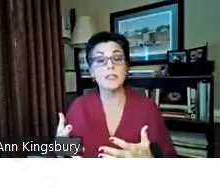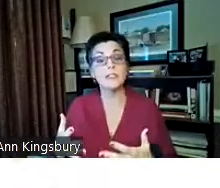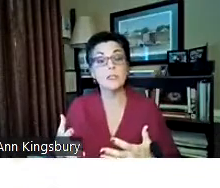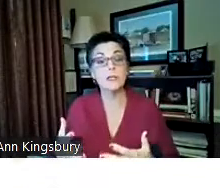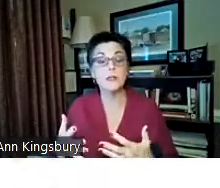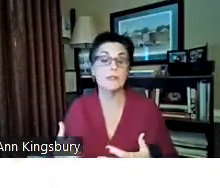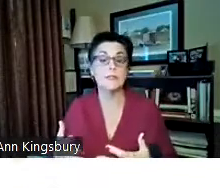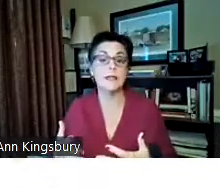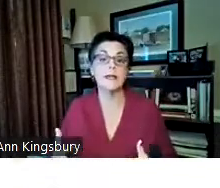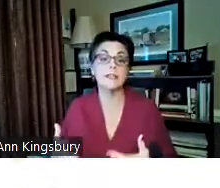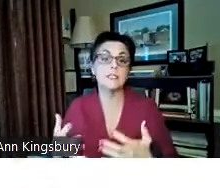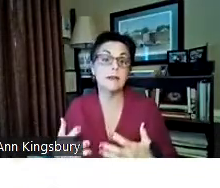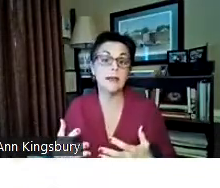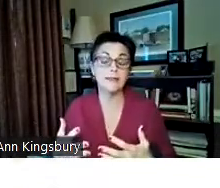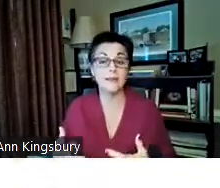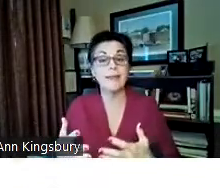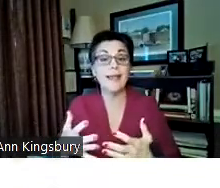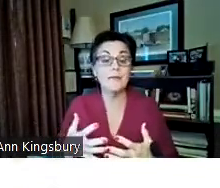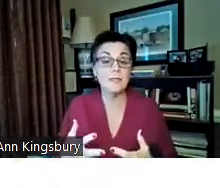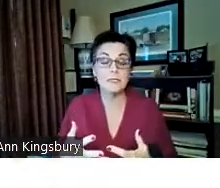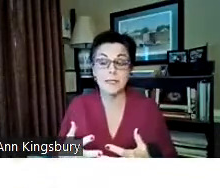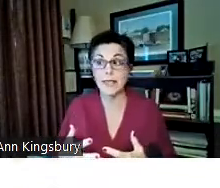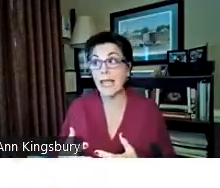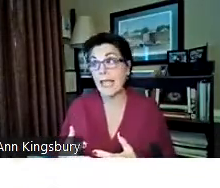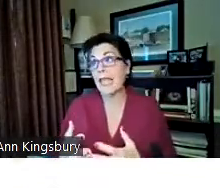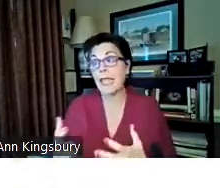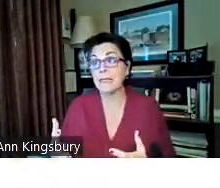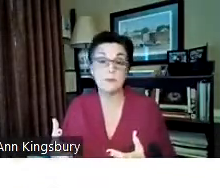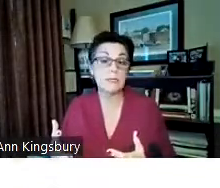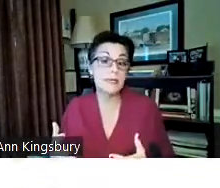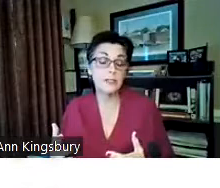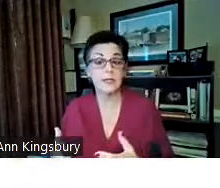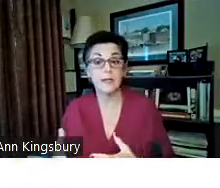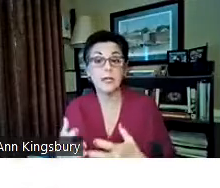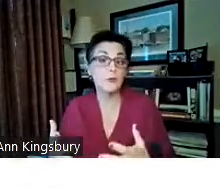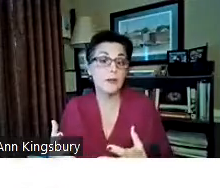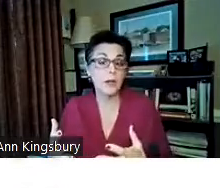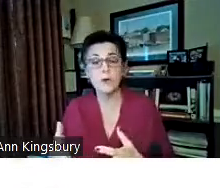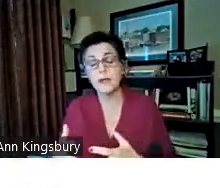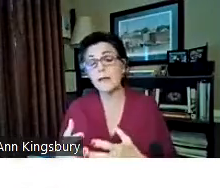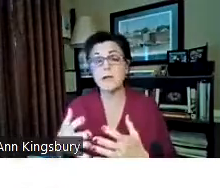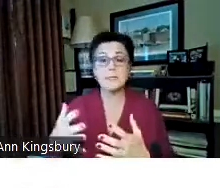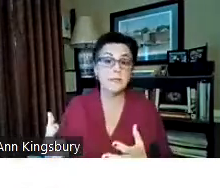just learned this today, I just found out that I might have this today. And it really scares me. And I'm not sure where to go. And now they're asking you to